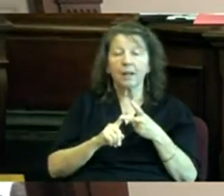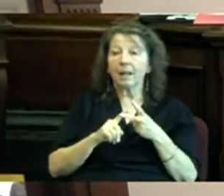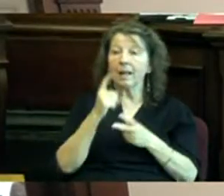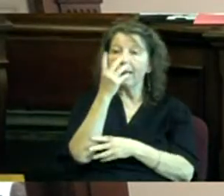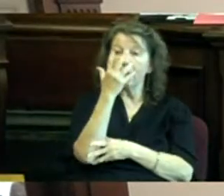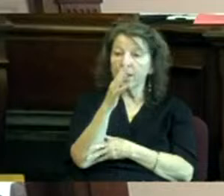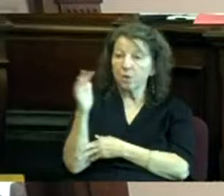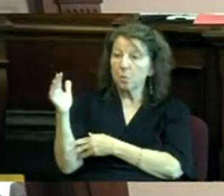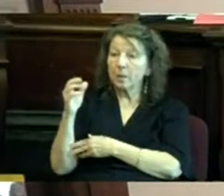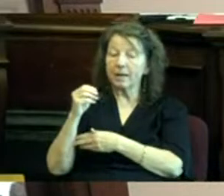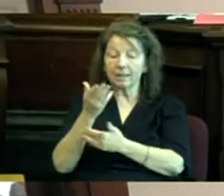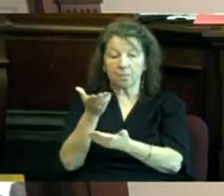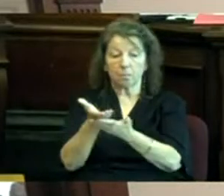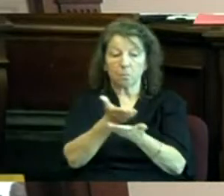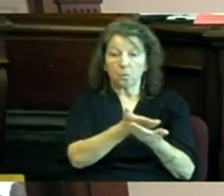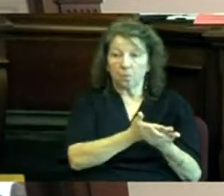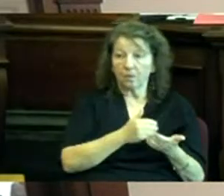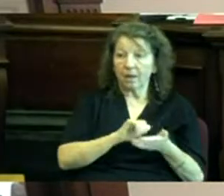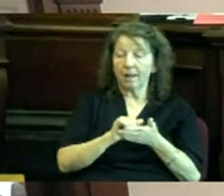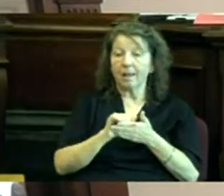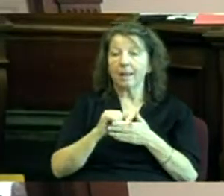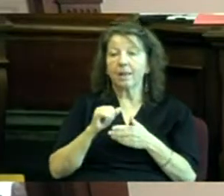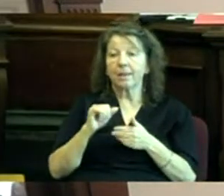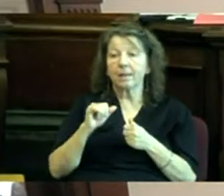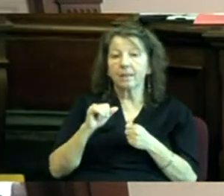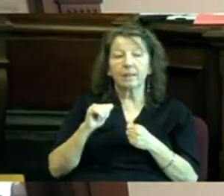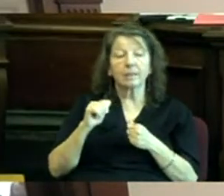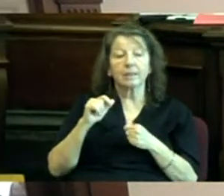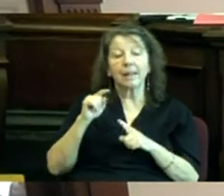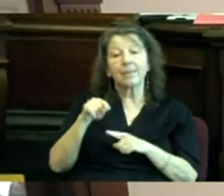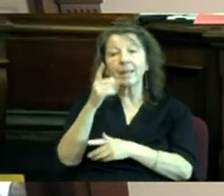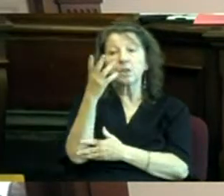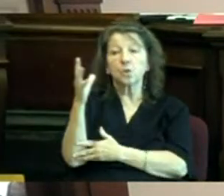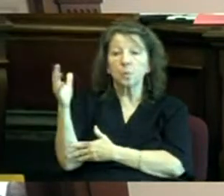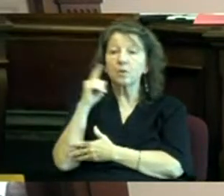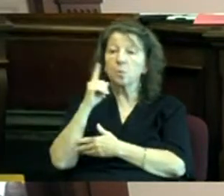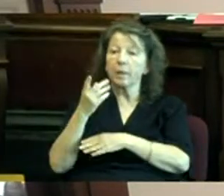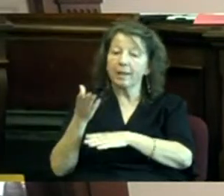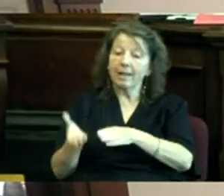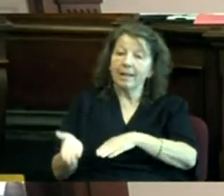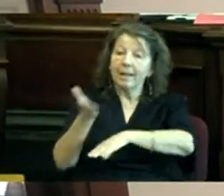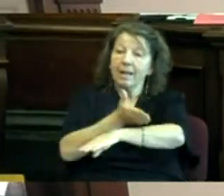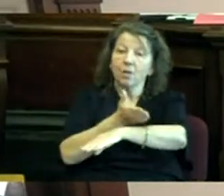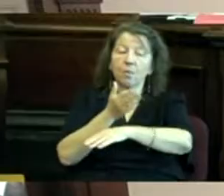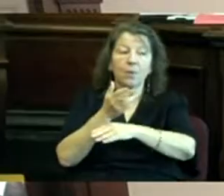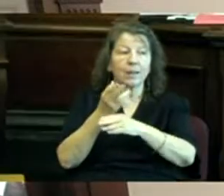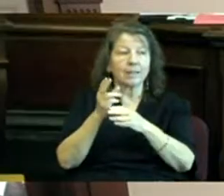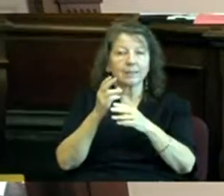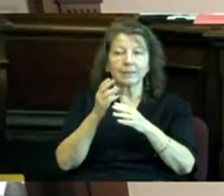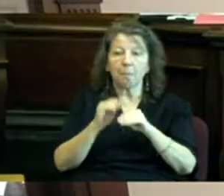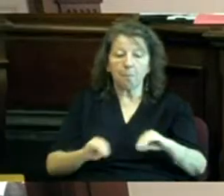neighborhood. It is beautifying. Actually, trees are proven.